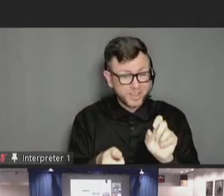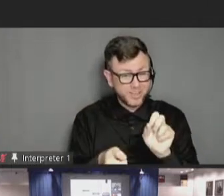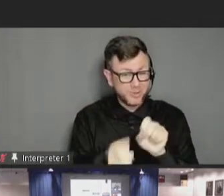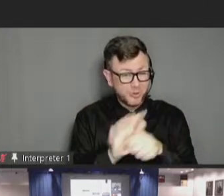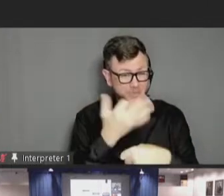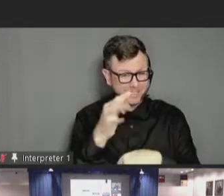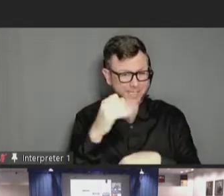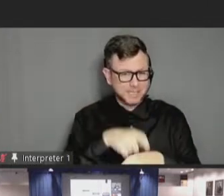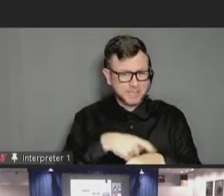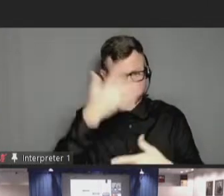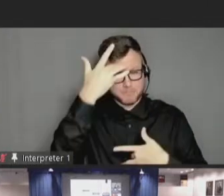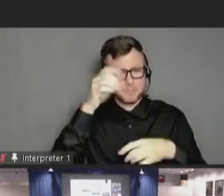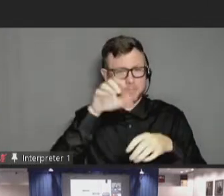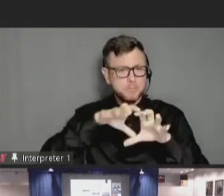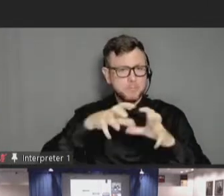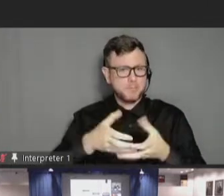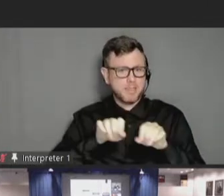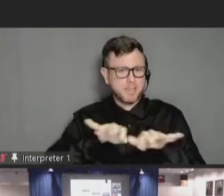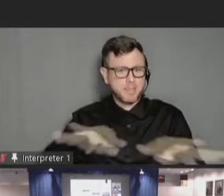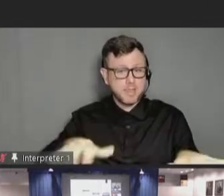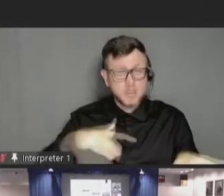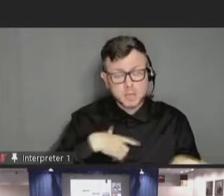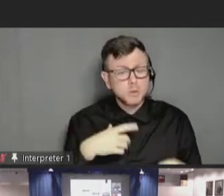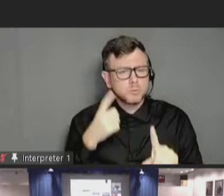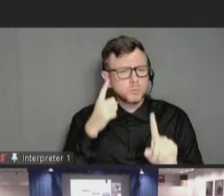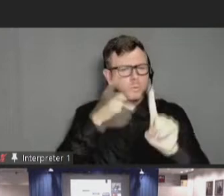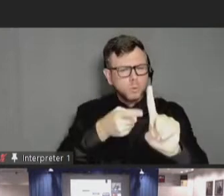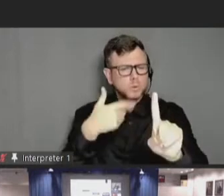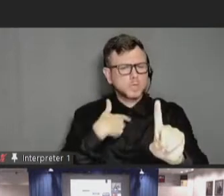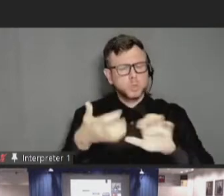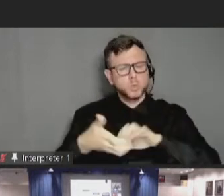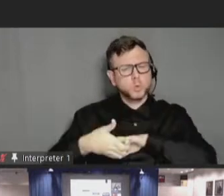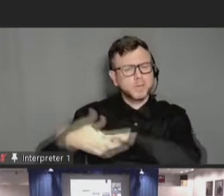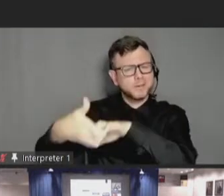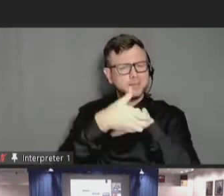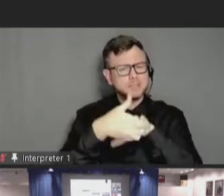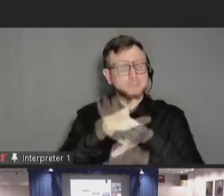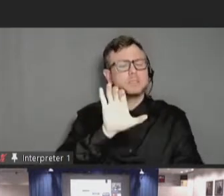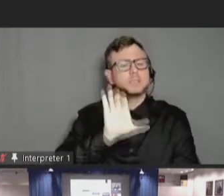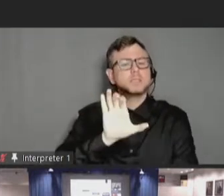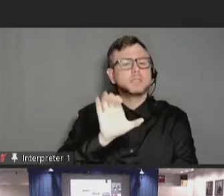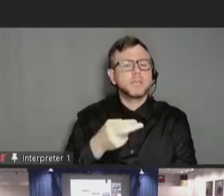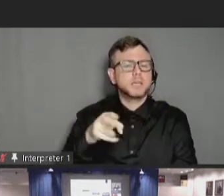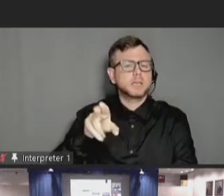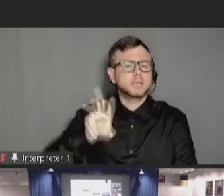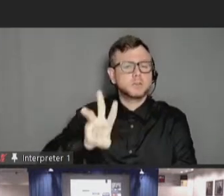The overall vision of the organization is to unite CHWs across geography, ethnicity,